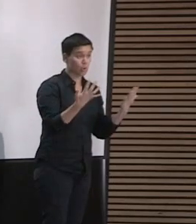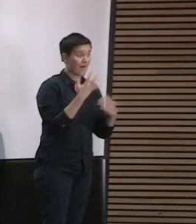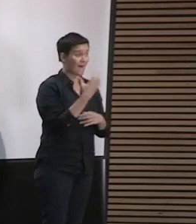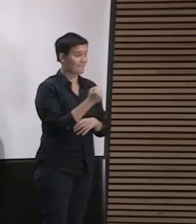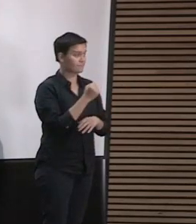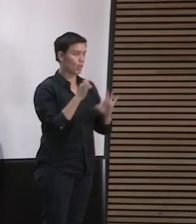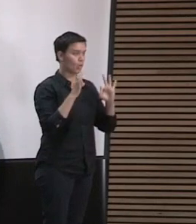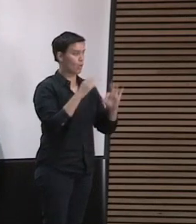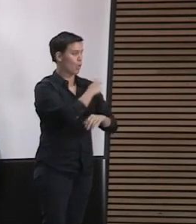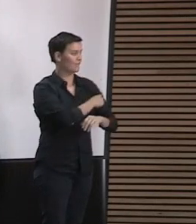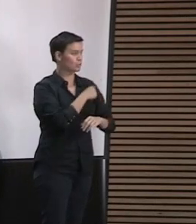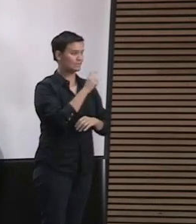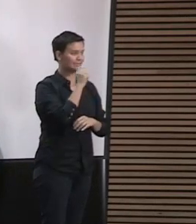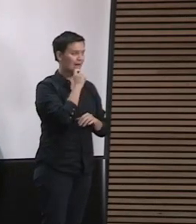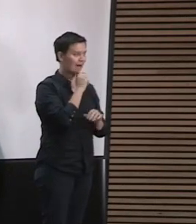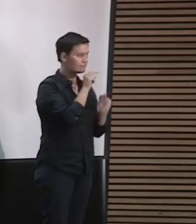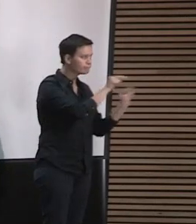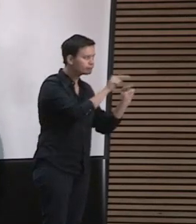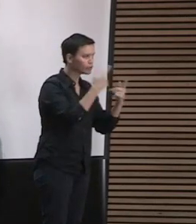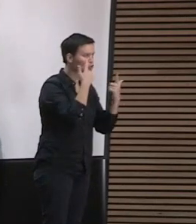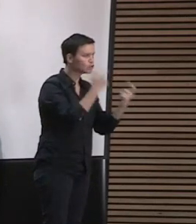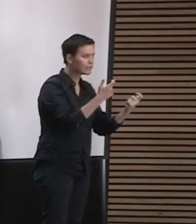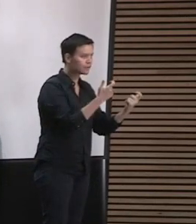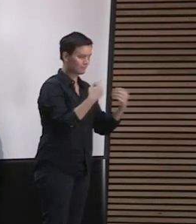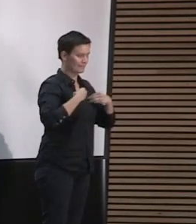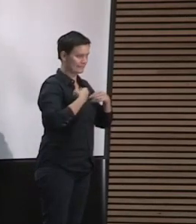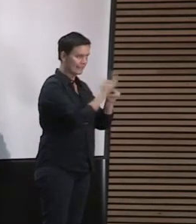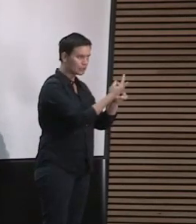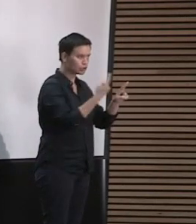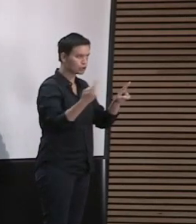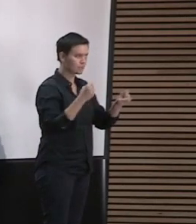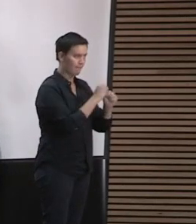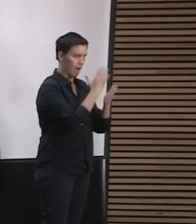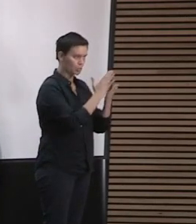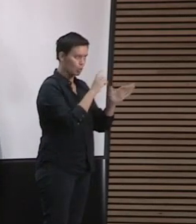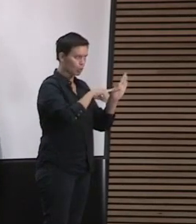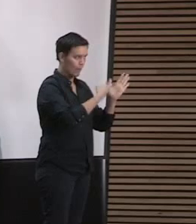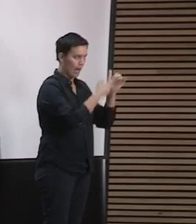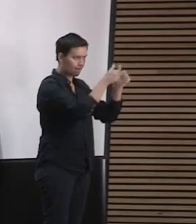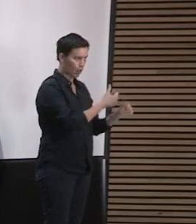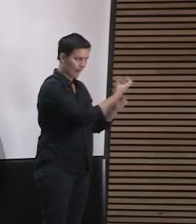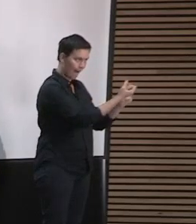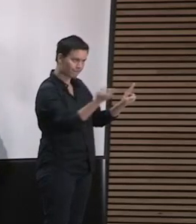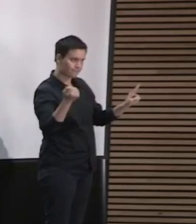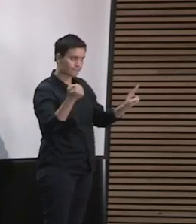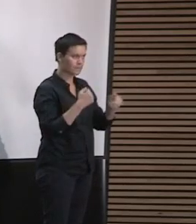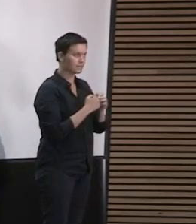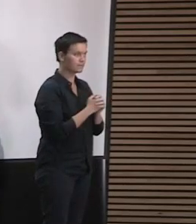fine. But I would want to go and double check. Are any owe fishes will be going around and making sure that the